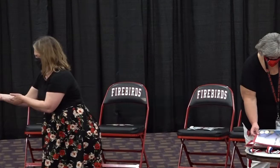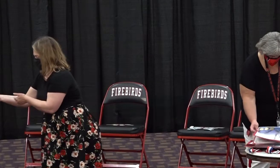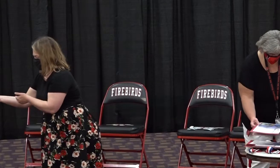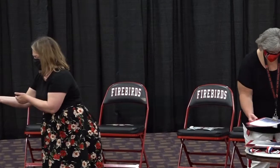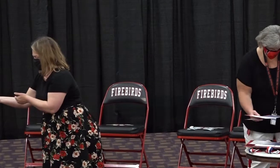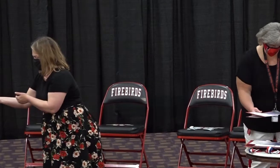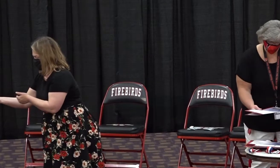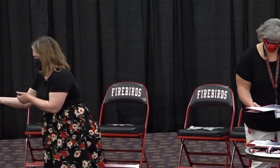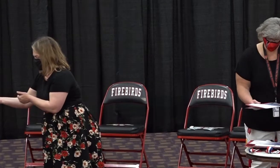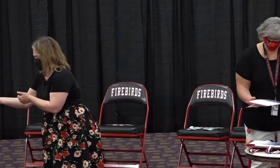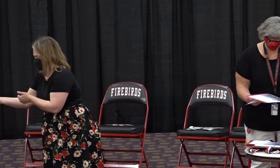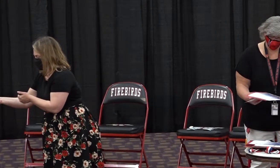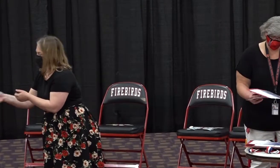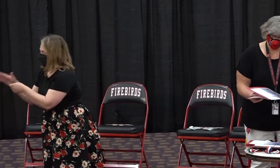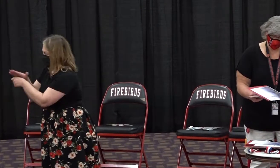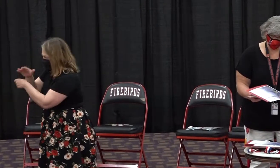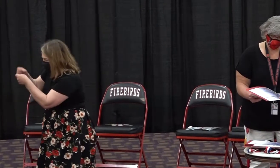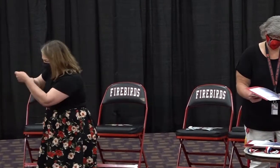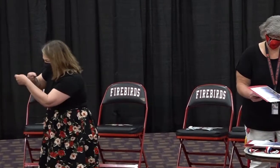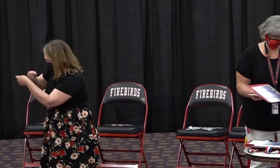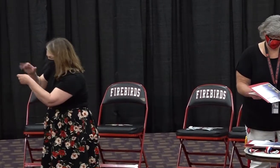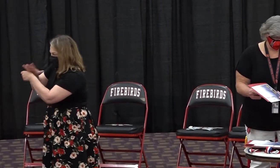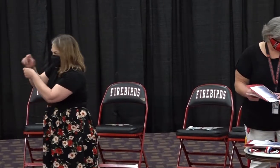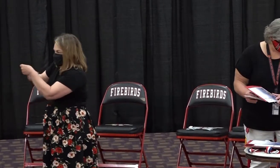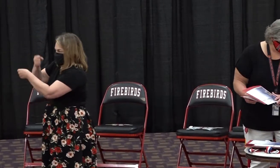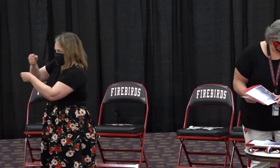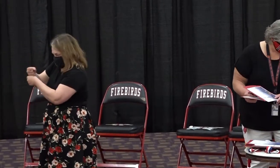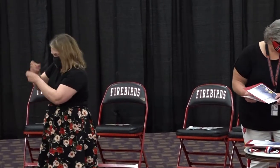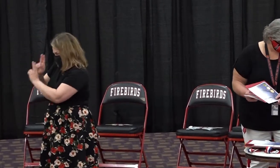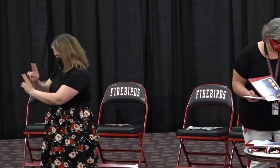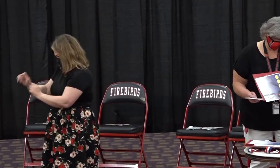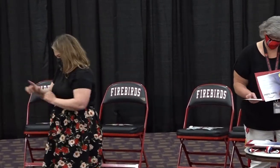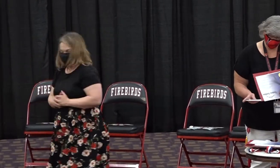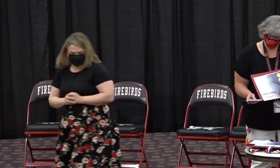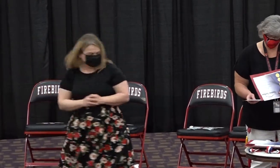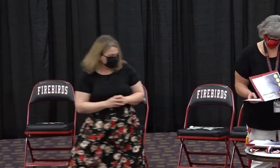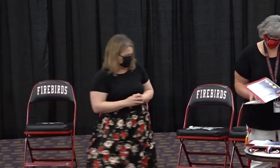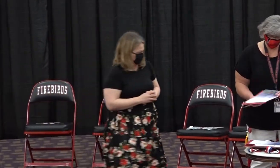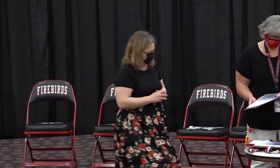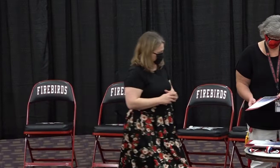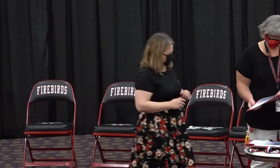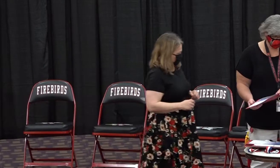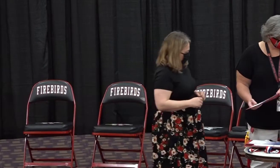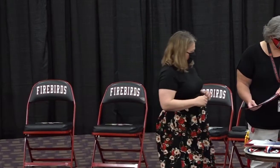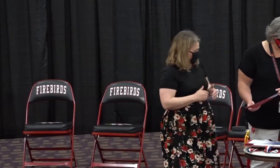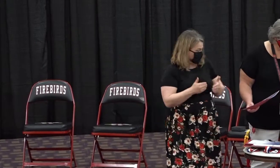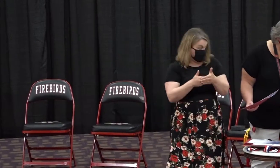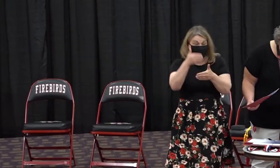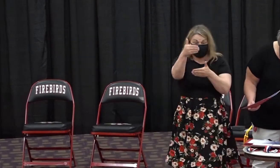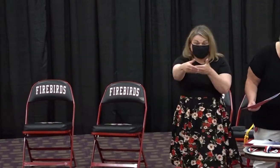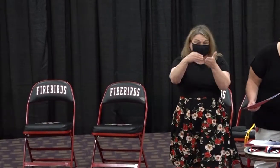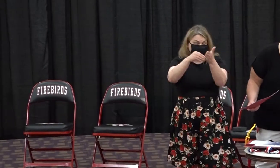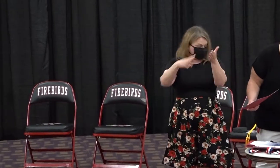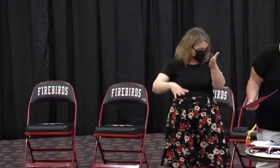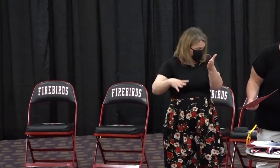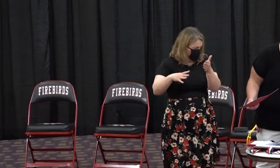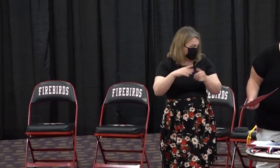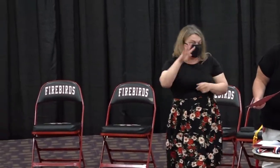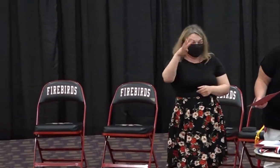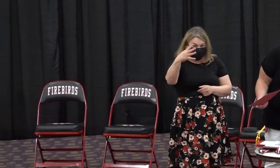You also received this ribbon, because you were on the full year high honor roll.